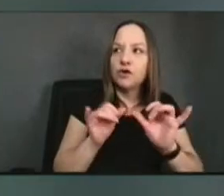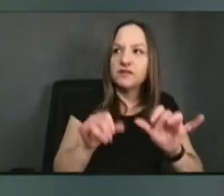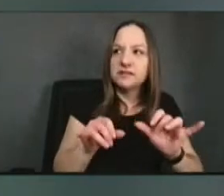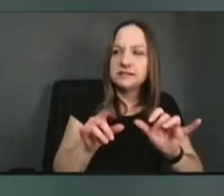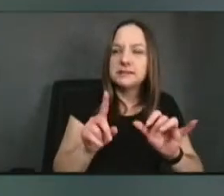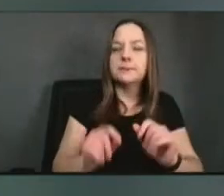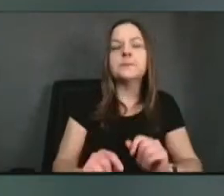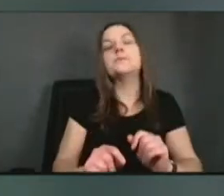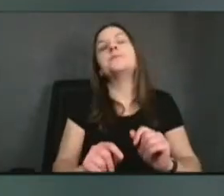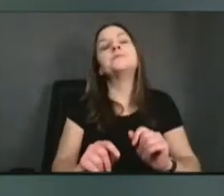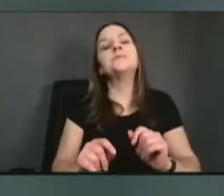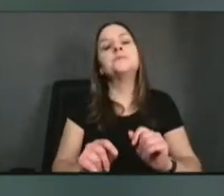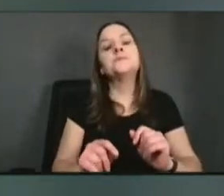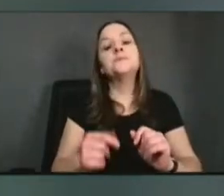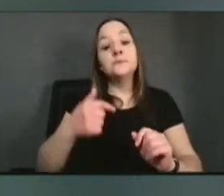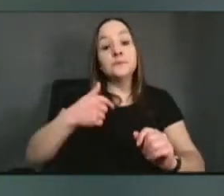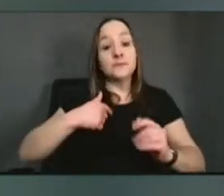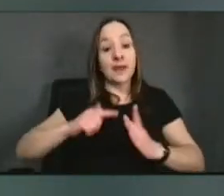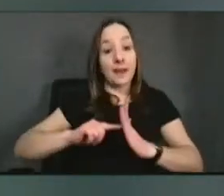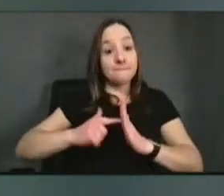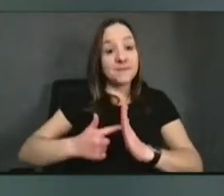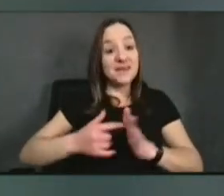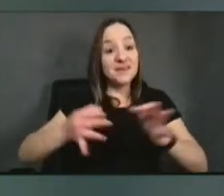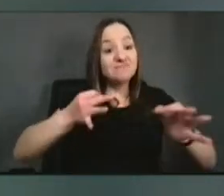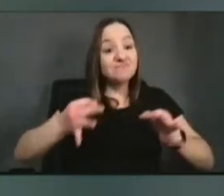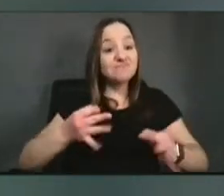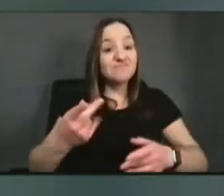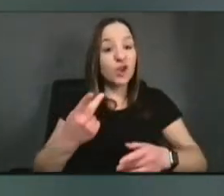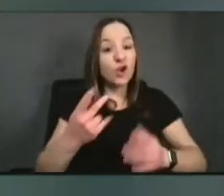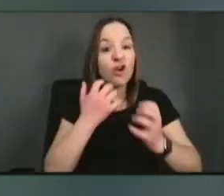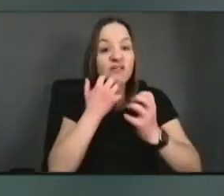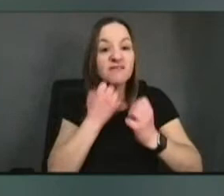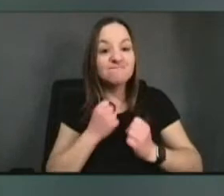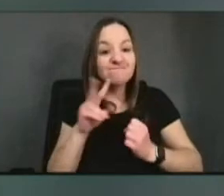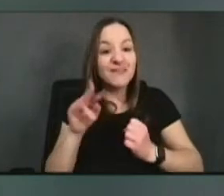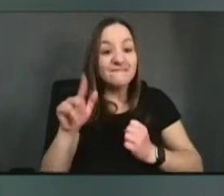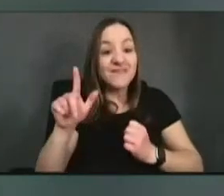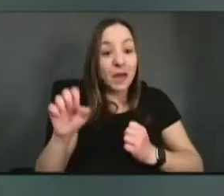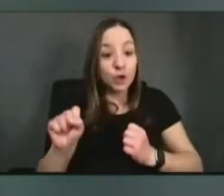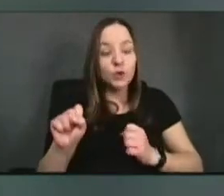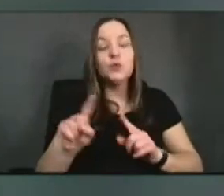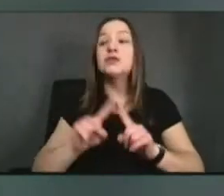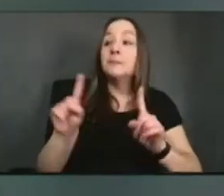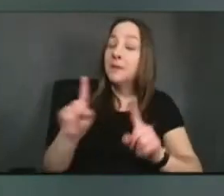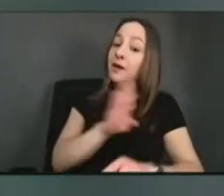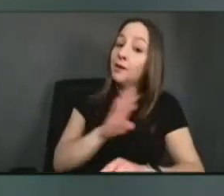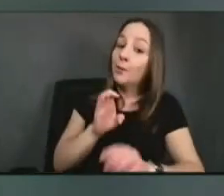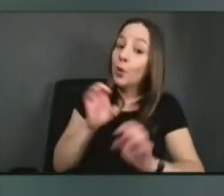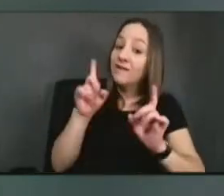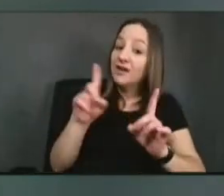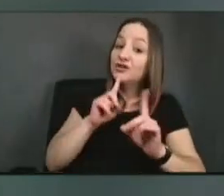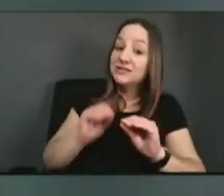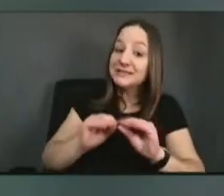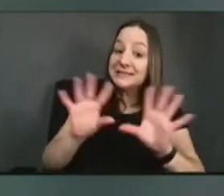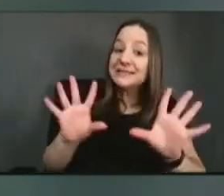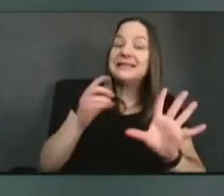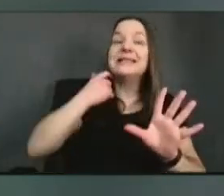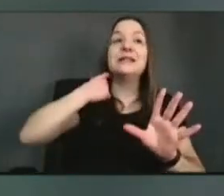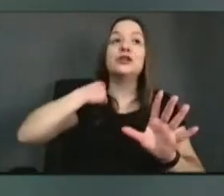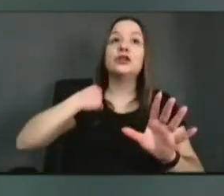it fits into the effort of our system. I started out talking about the values that we have. But I board of education but